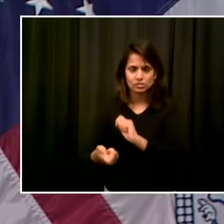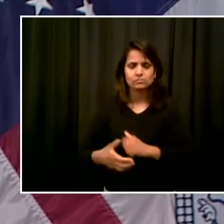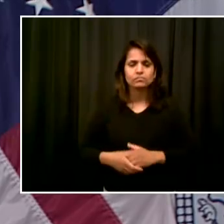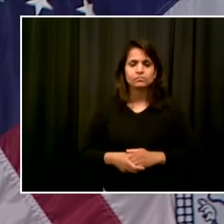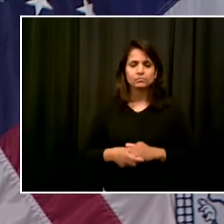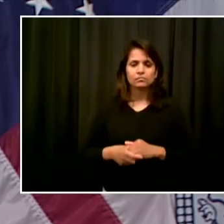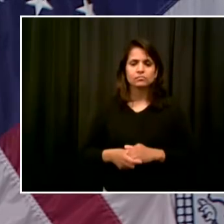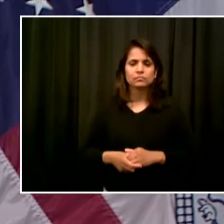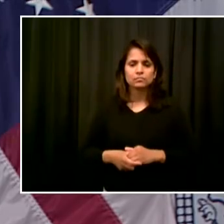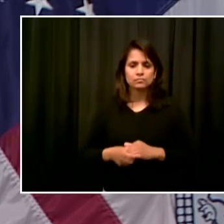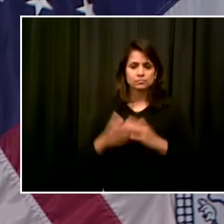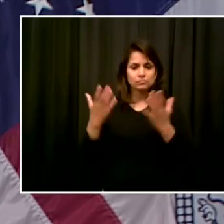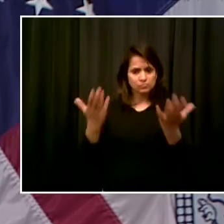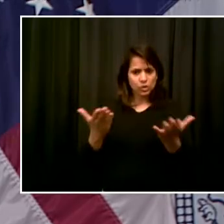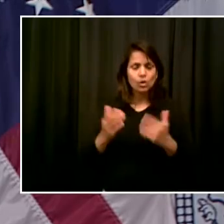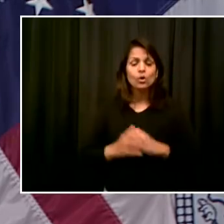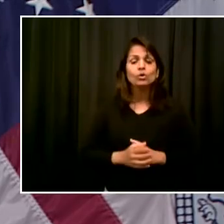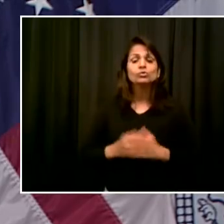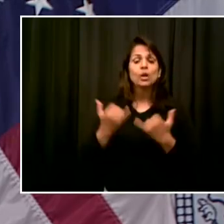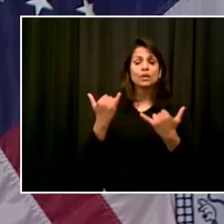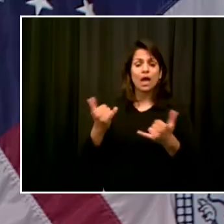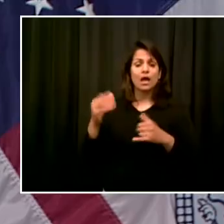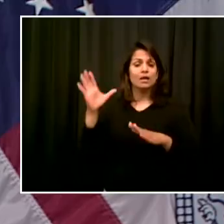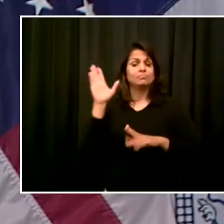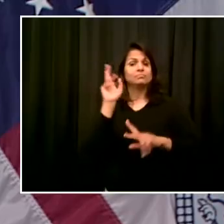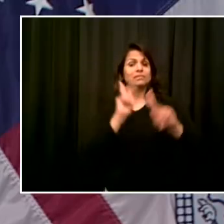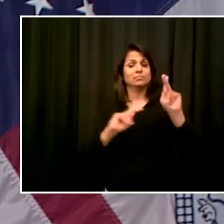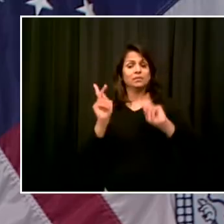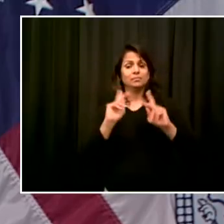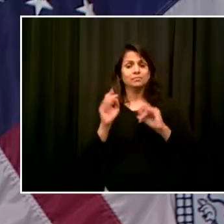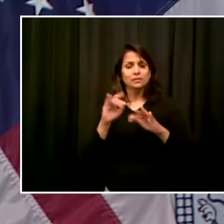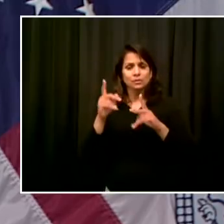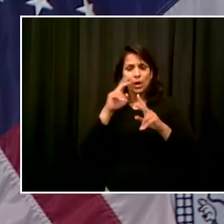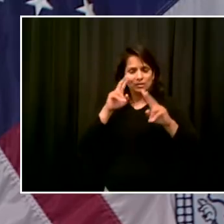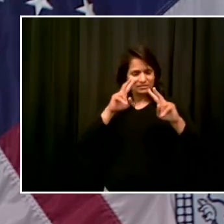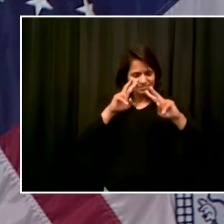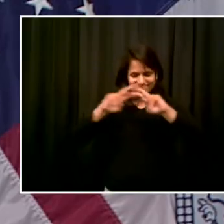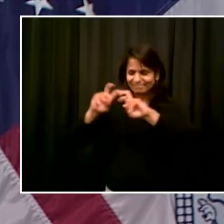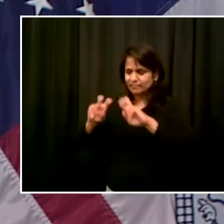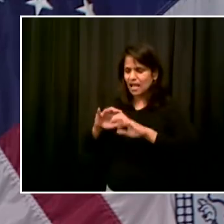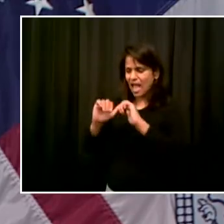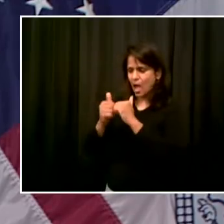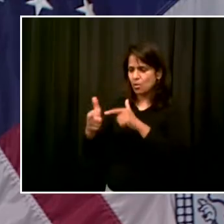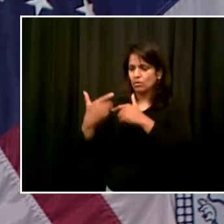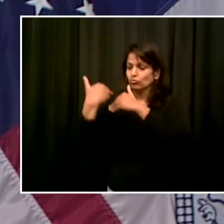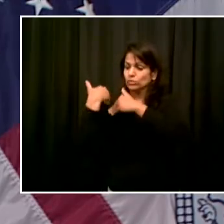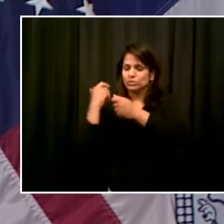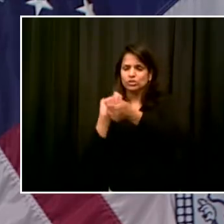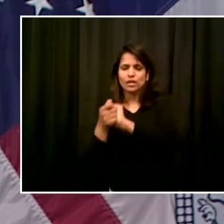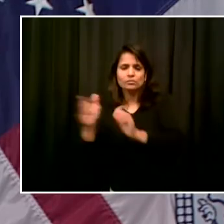ESAFTYWI LL ULTIMATELY RESIDE. AT THE SAME TIME, FOCUS N O